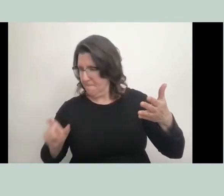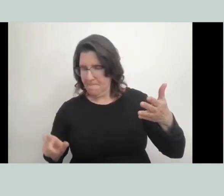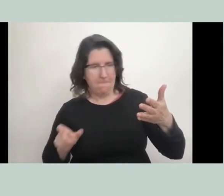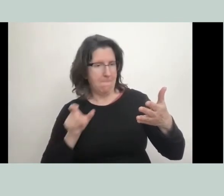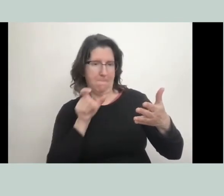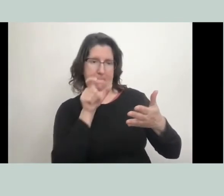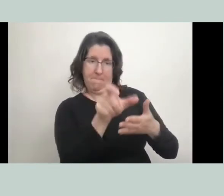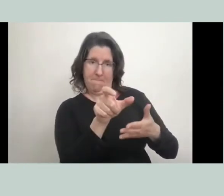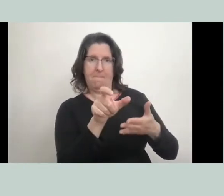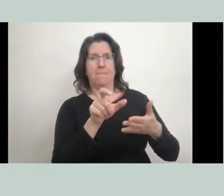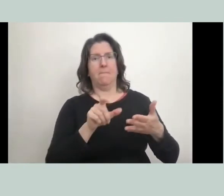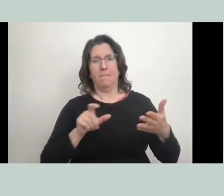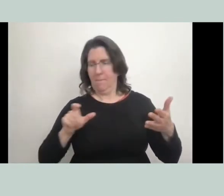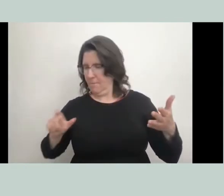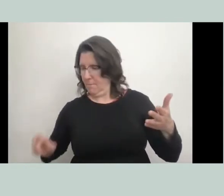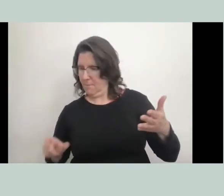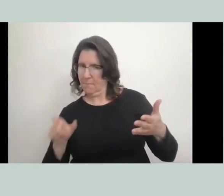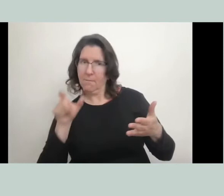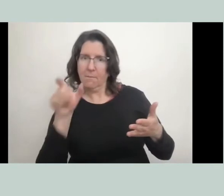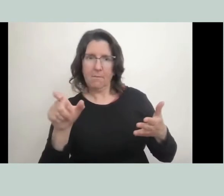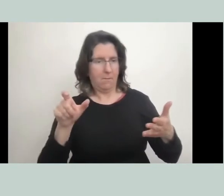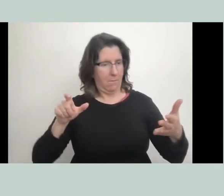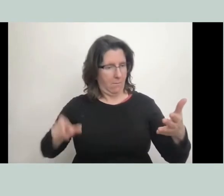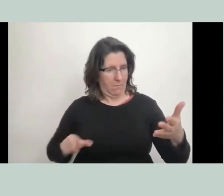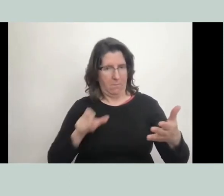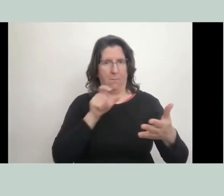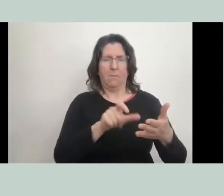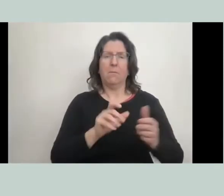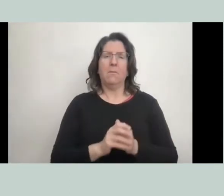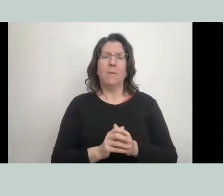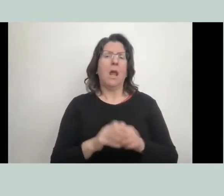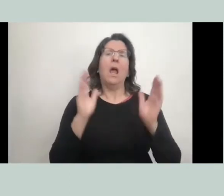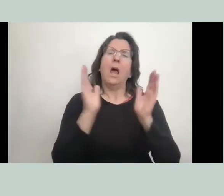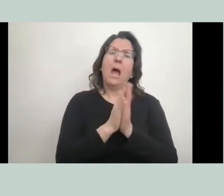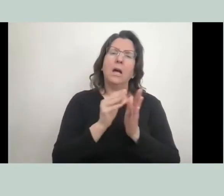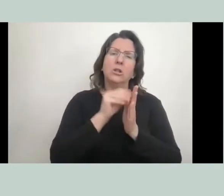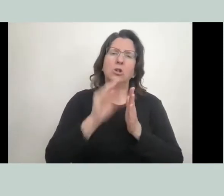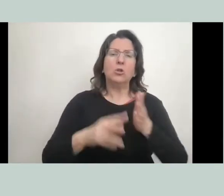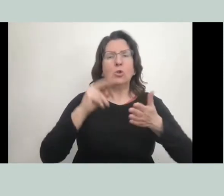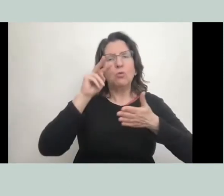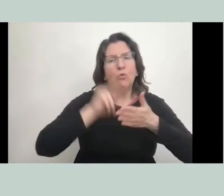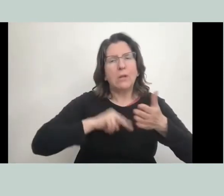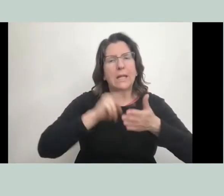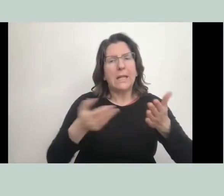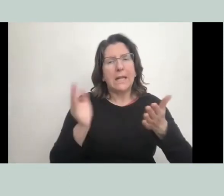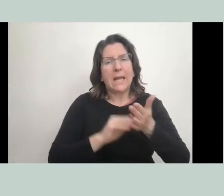You can have the missing vocab in a list and they choose what goes into the blank, or not.